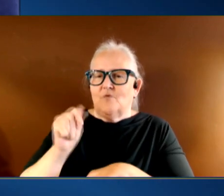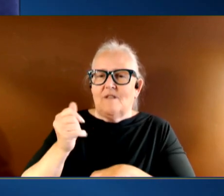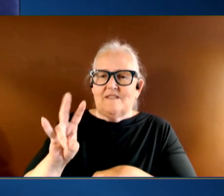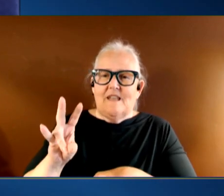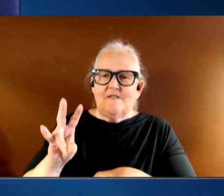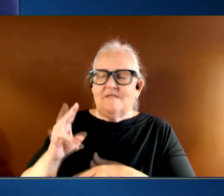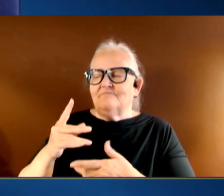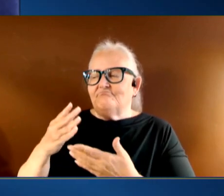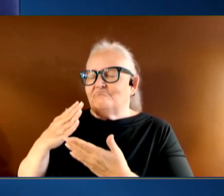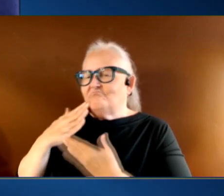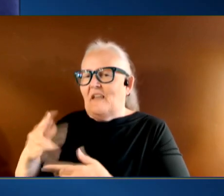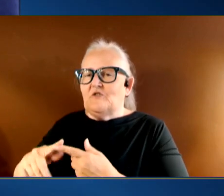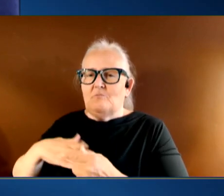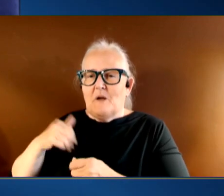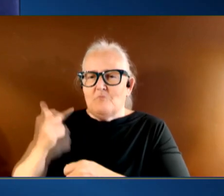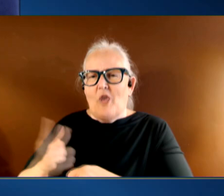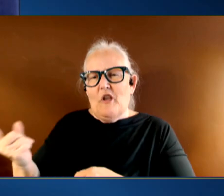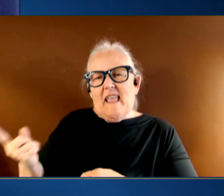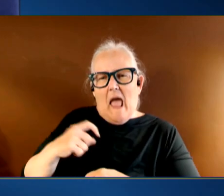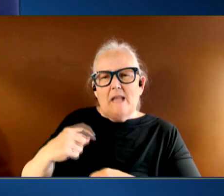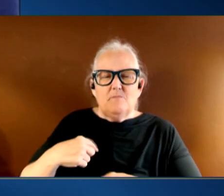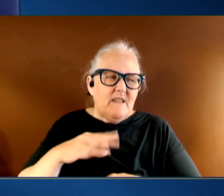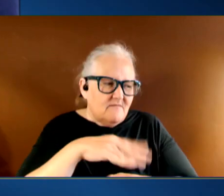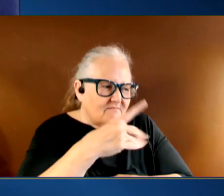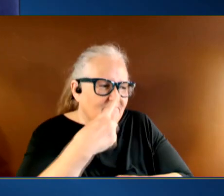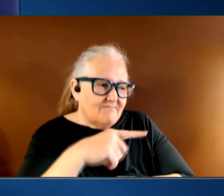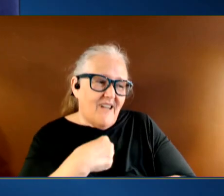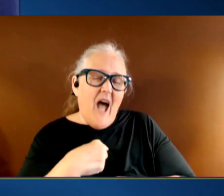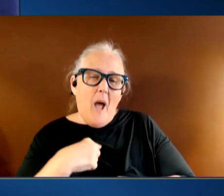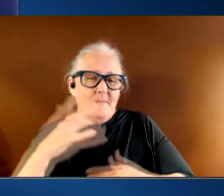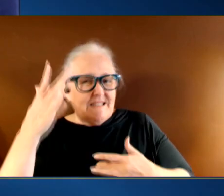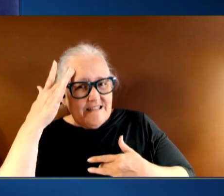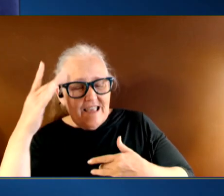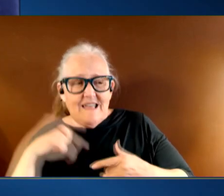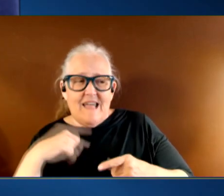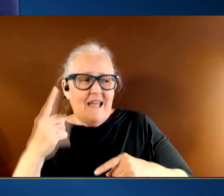"Ashley, you know, I'm sick. I can't run as fast as you. Can you help me out,